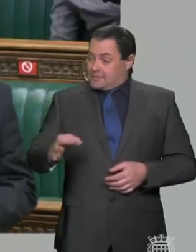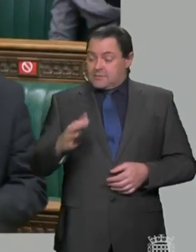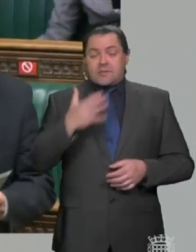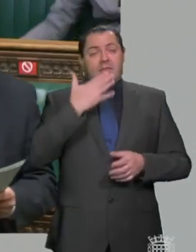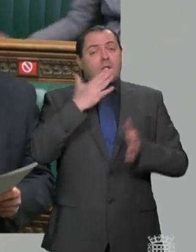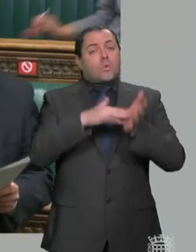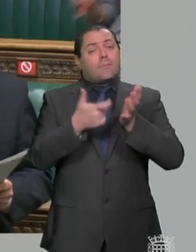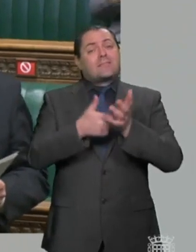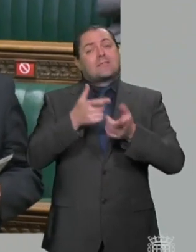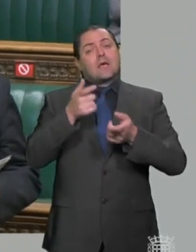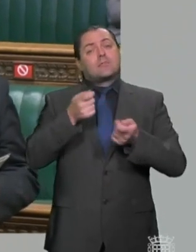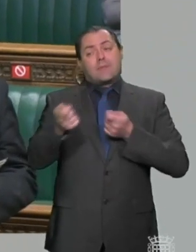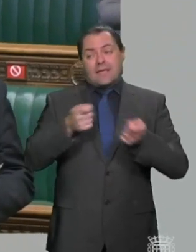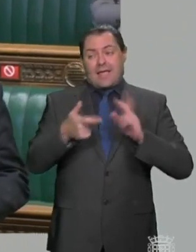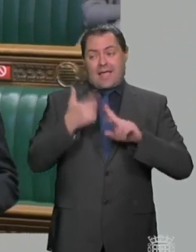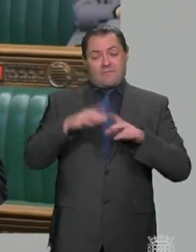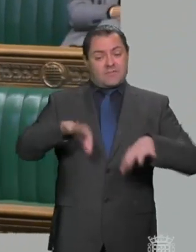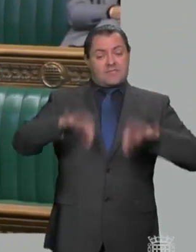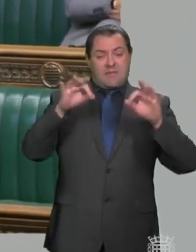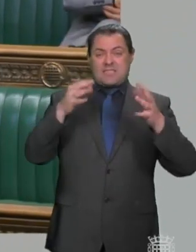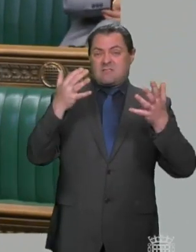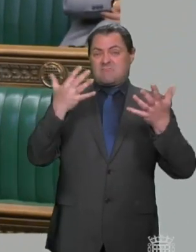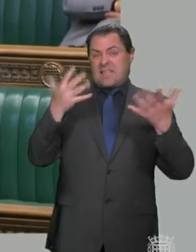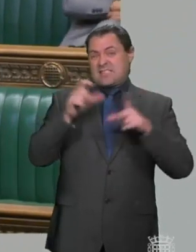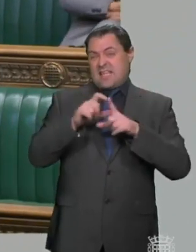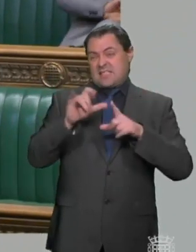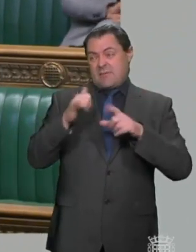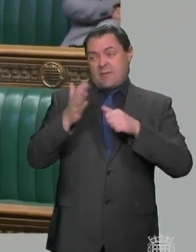this House is suspended for 10 days or more because of a Standards Committee report,